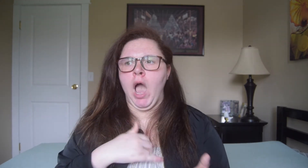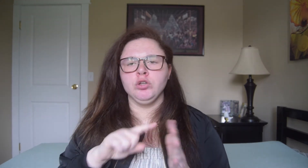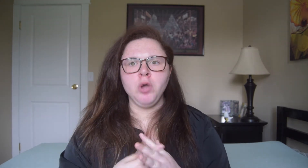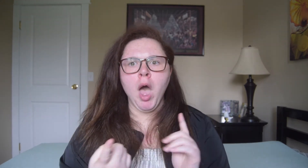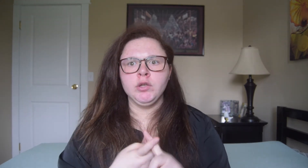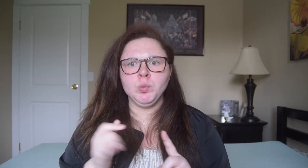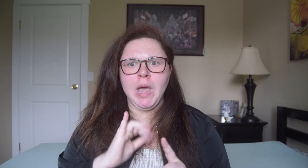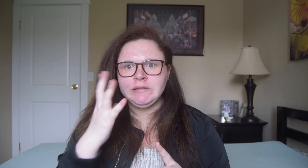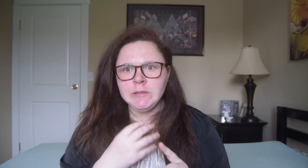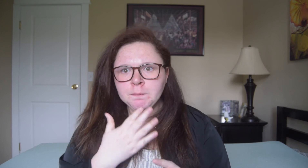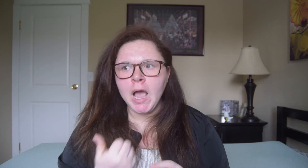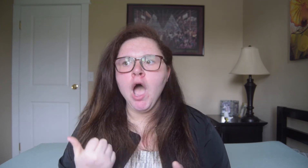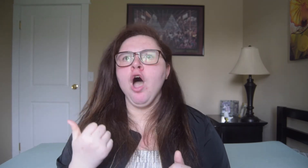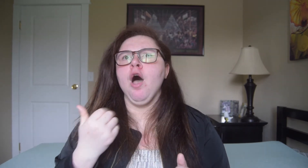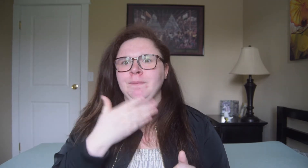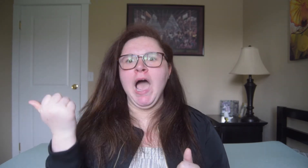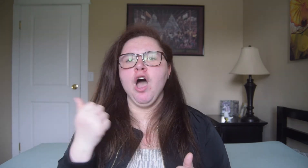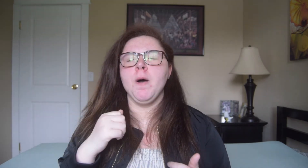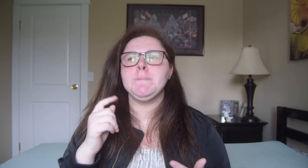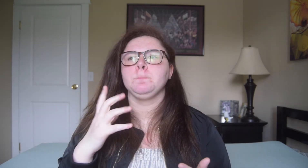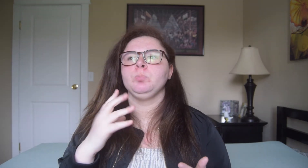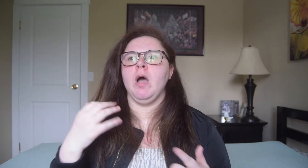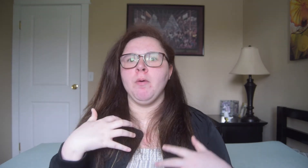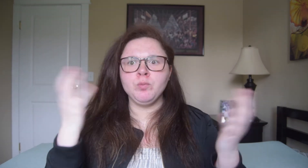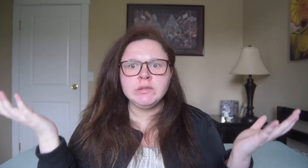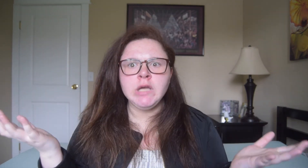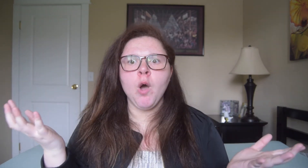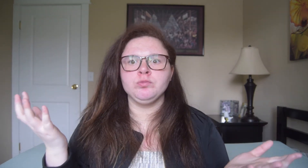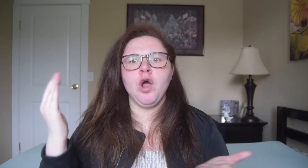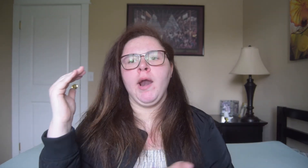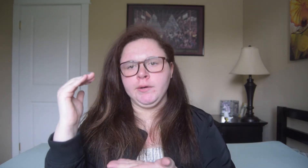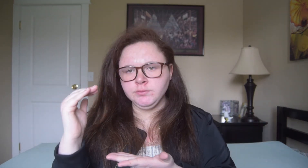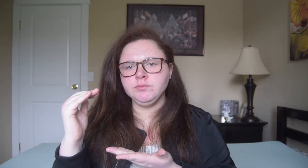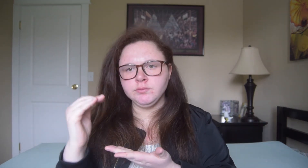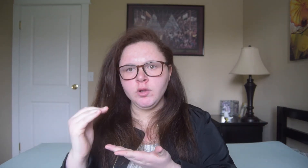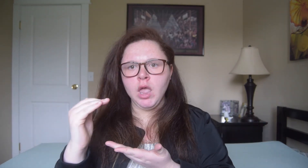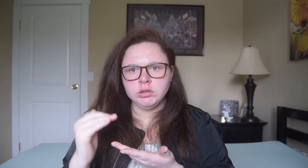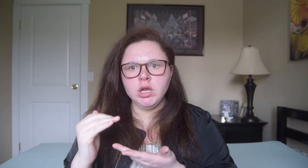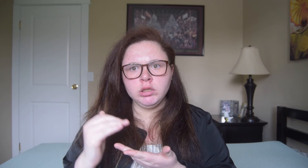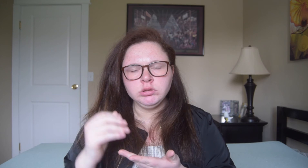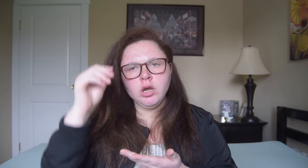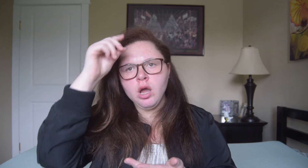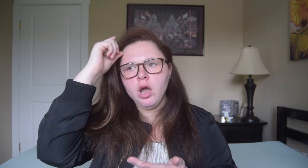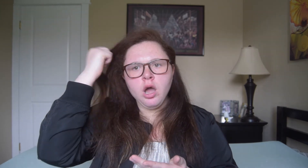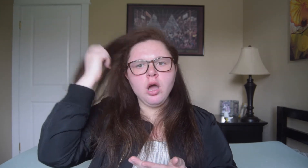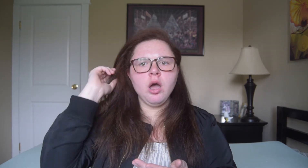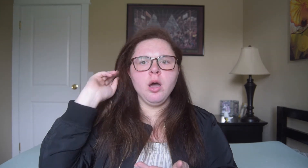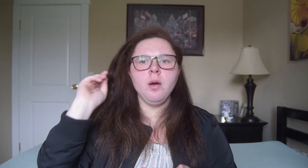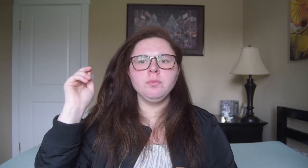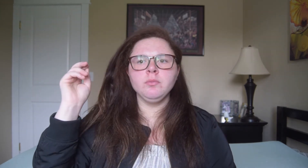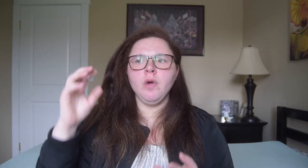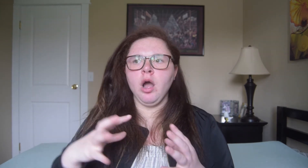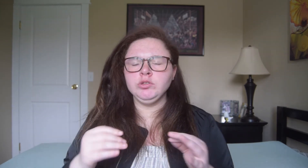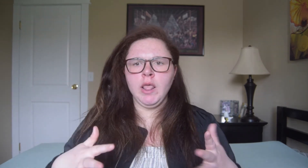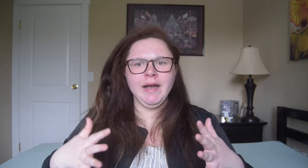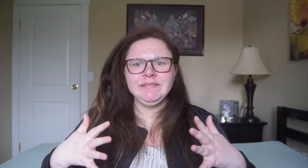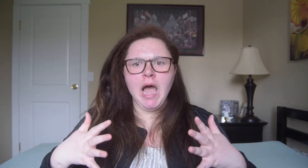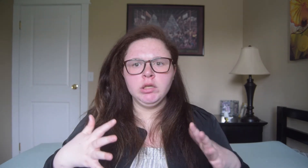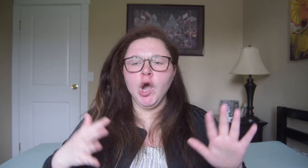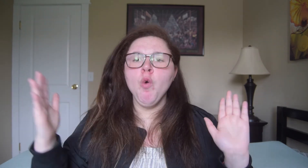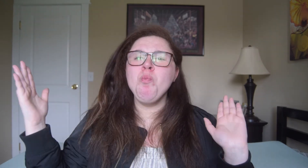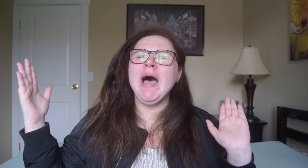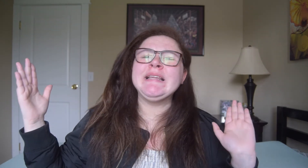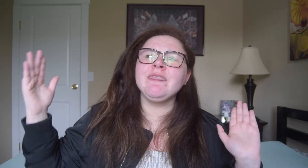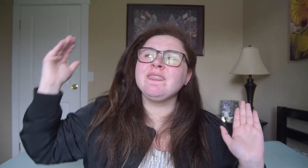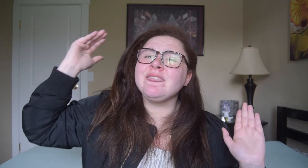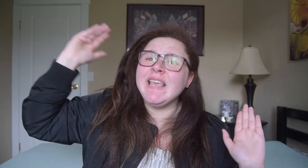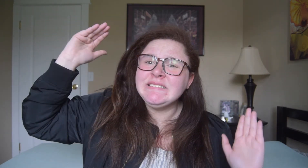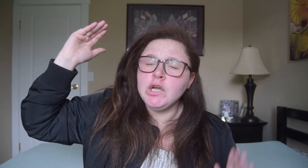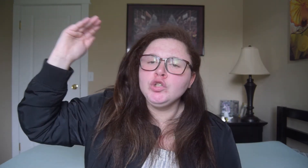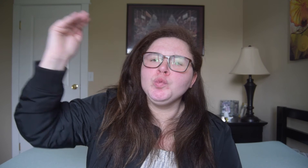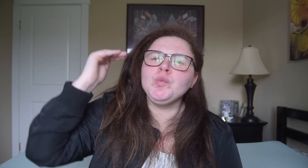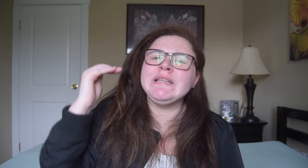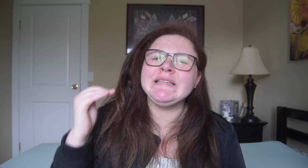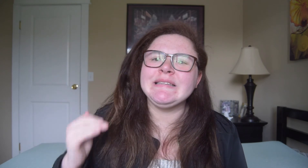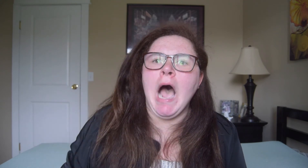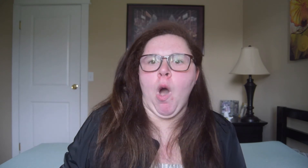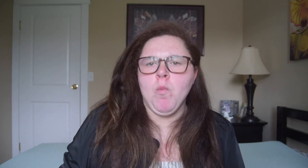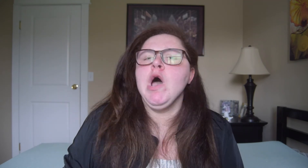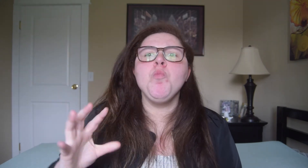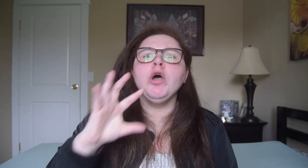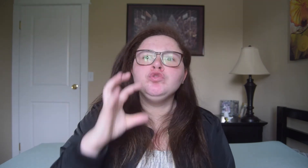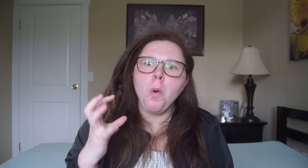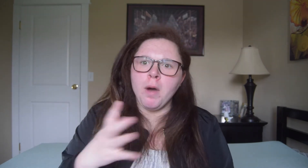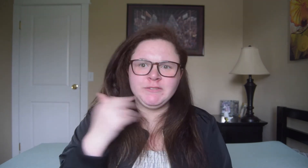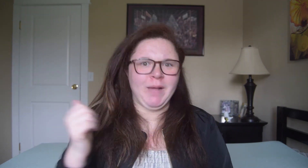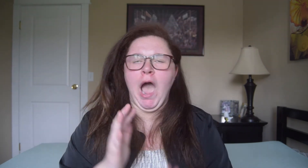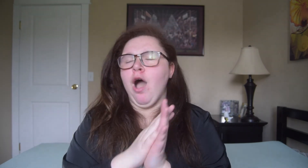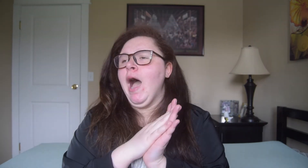I started to sleep better, fewer breakouts, and my anxiety went from 100 (out of control) to 0 (easily manageable)